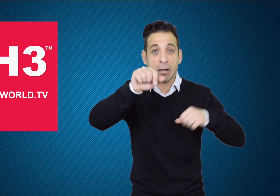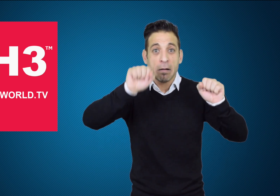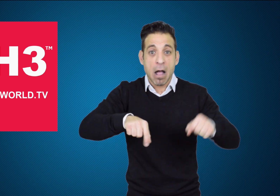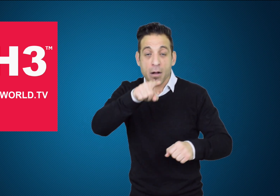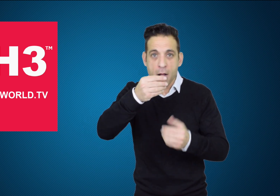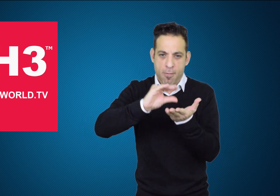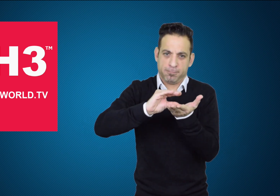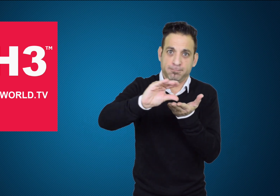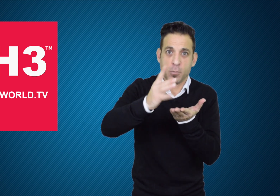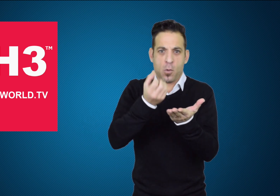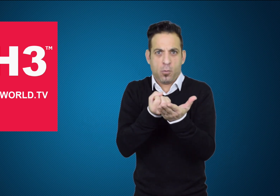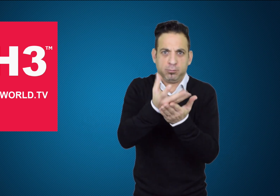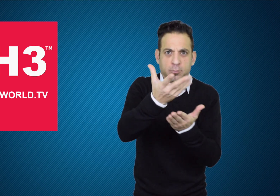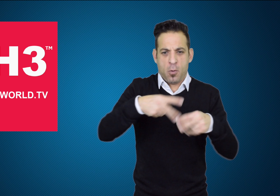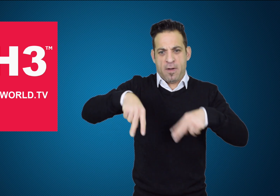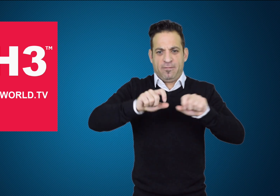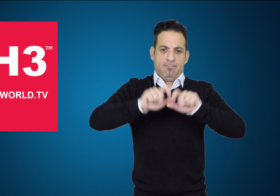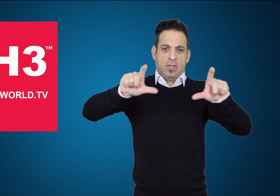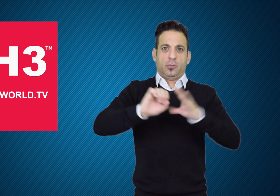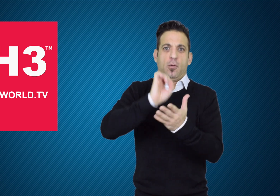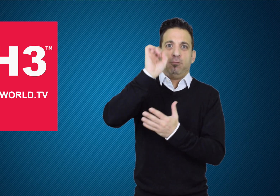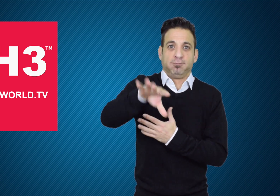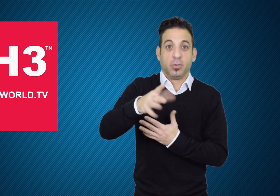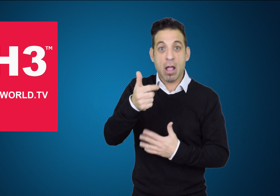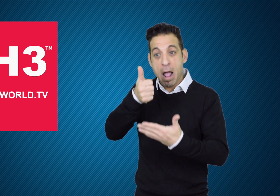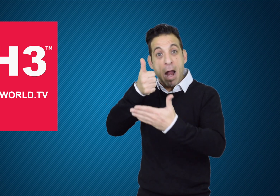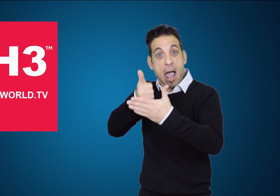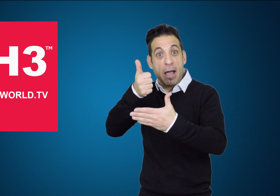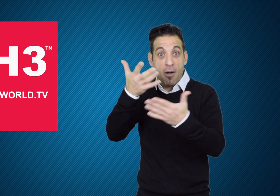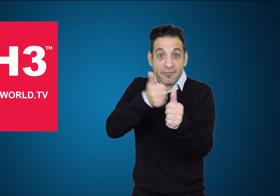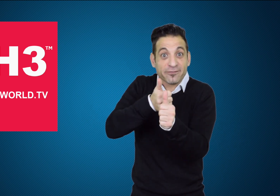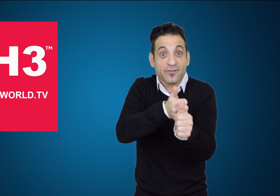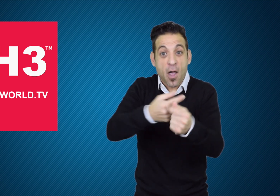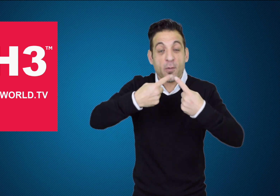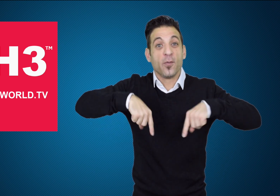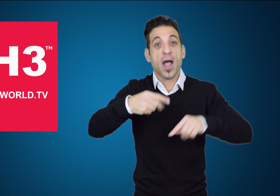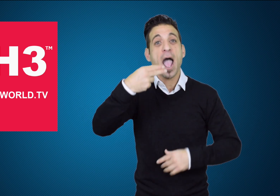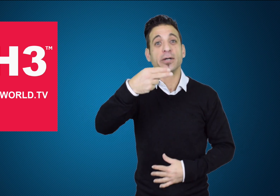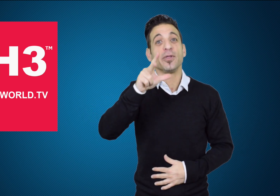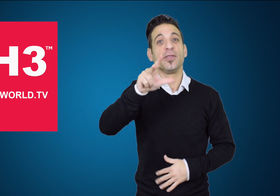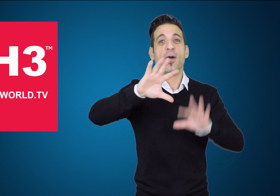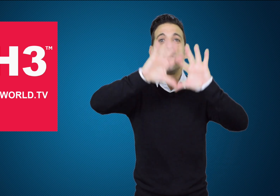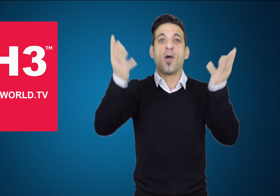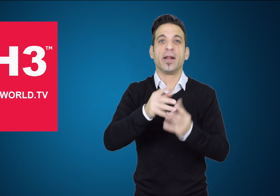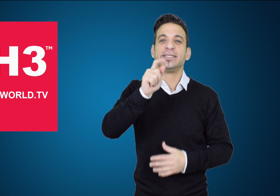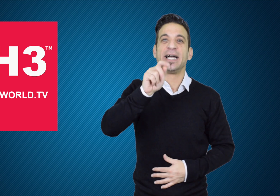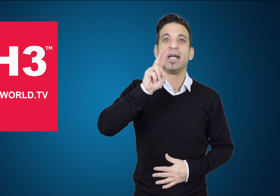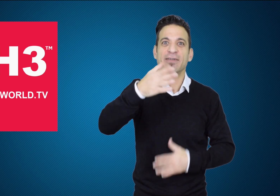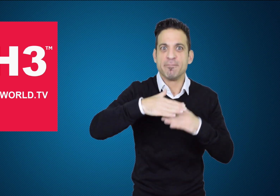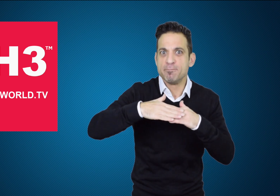You can subscribe, like, and follow H3 World TV